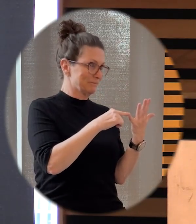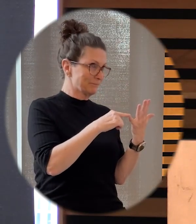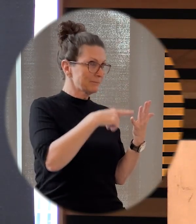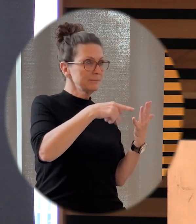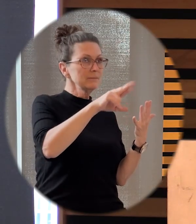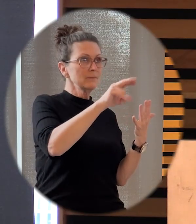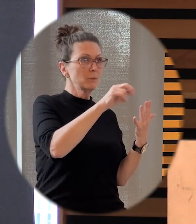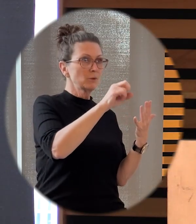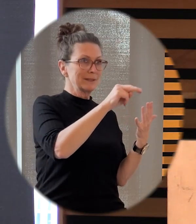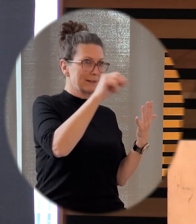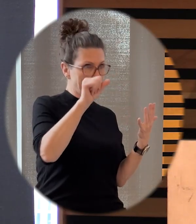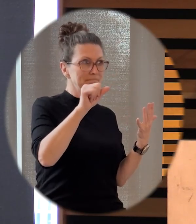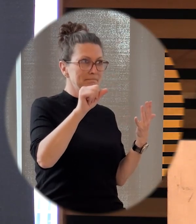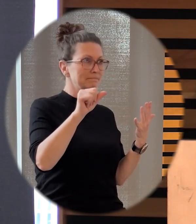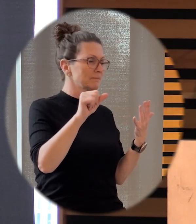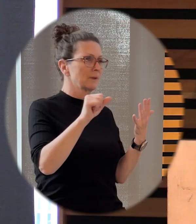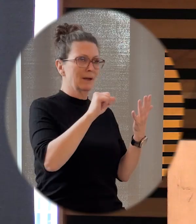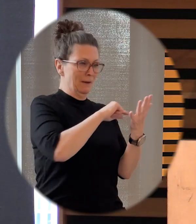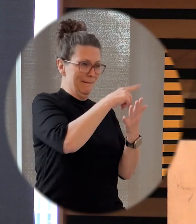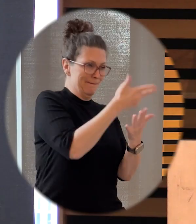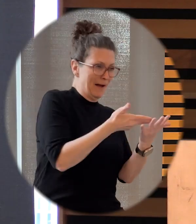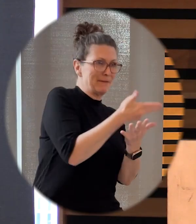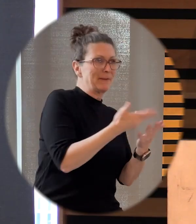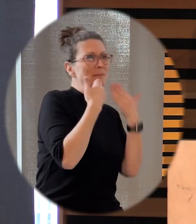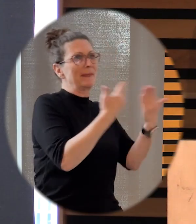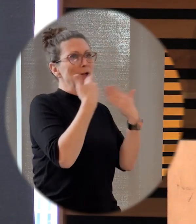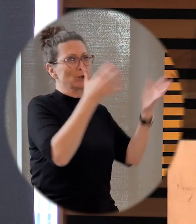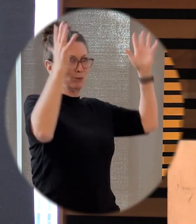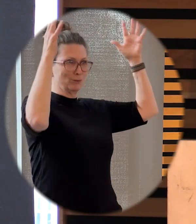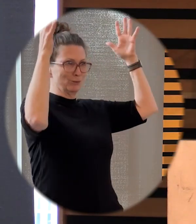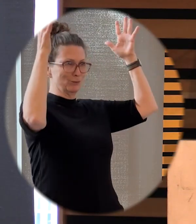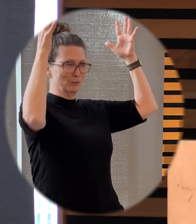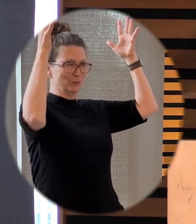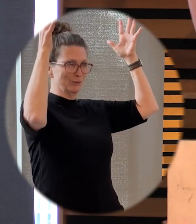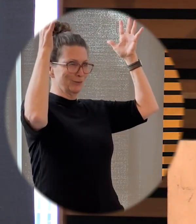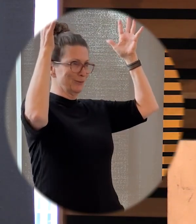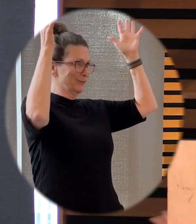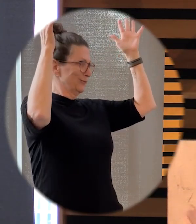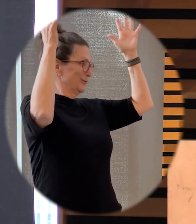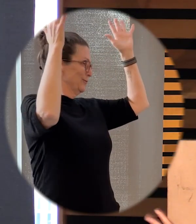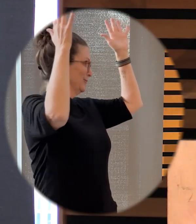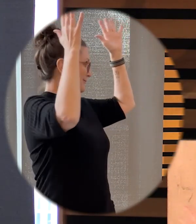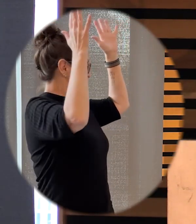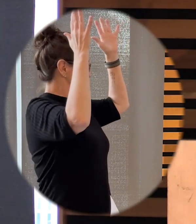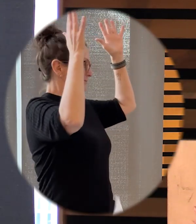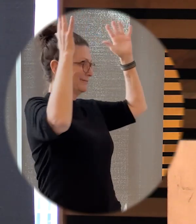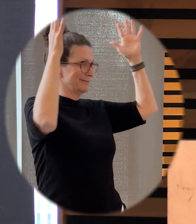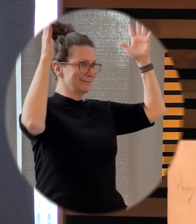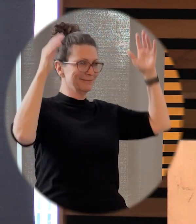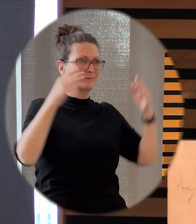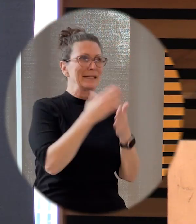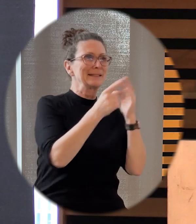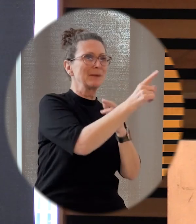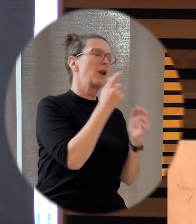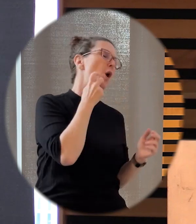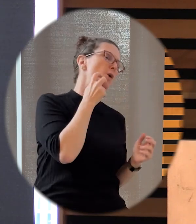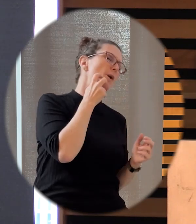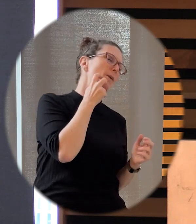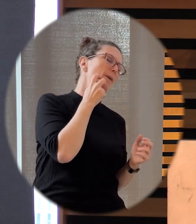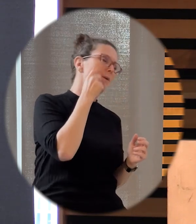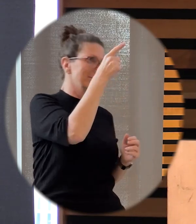and Prasanna Ranganathan. A round of applause.